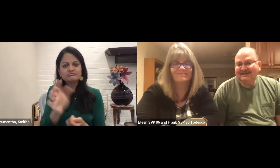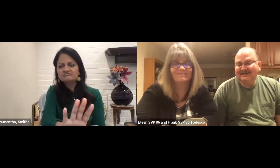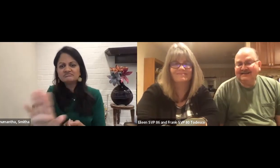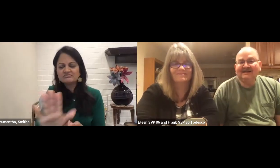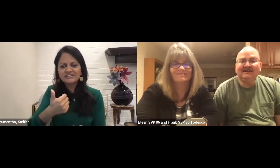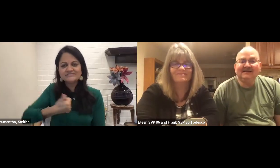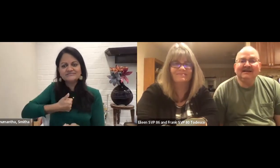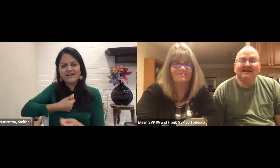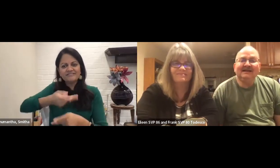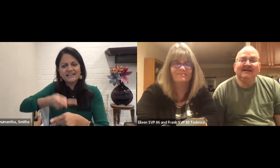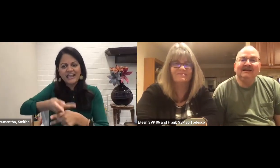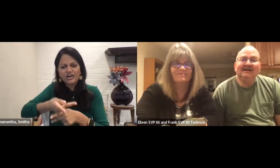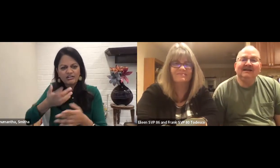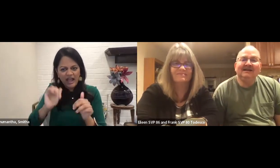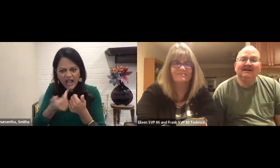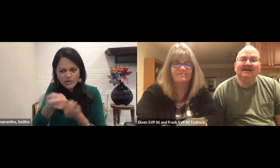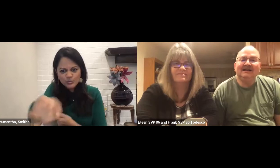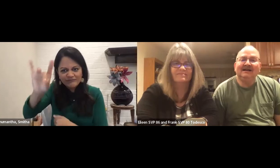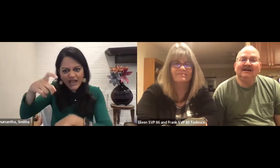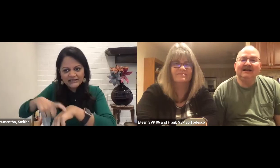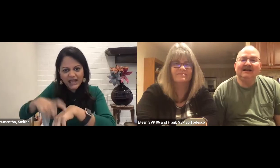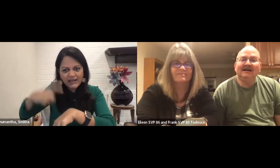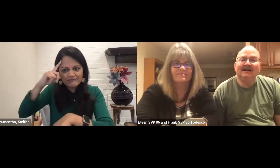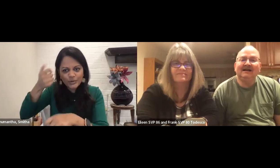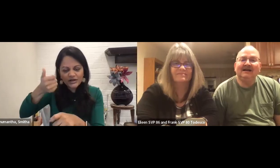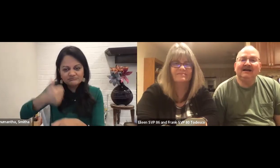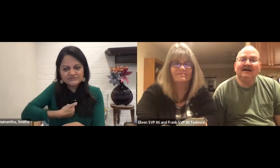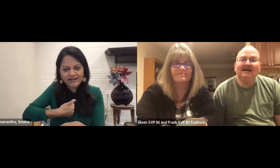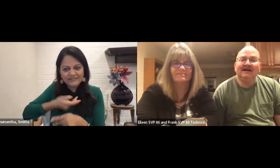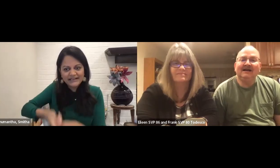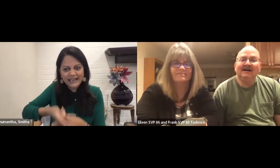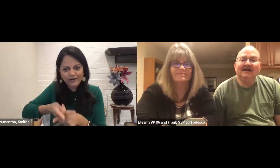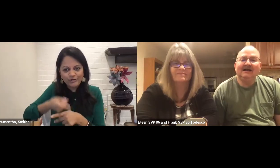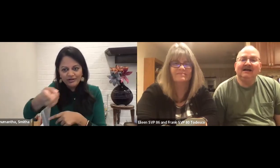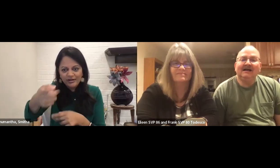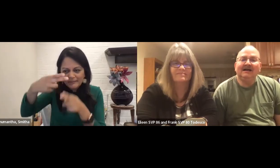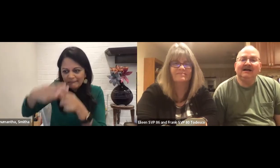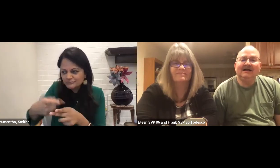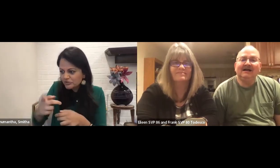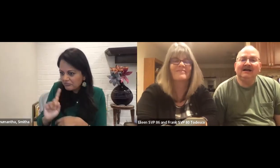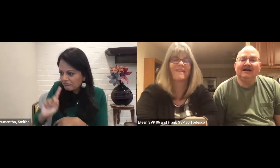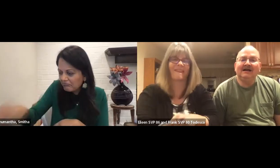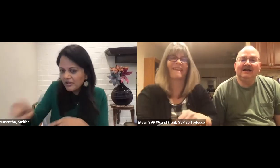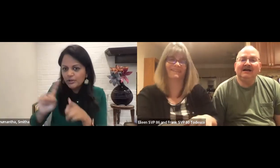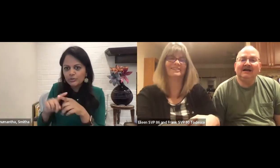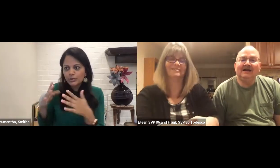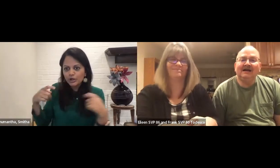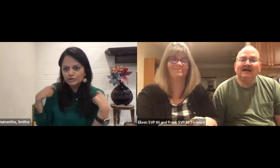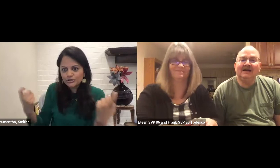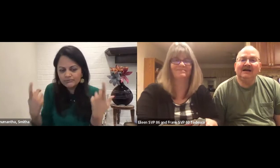so it's time to wrap up this part, but one thing, you know, in terms of being a caregiver, that's a big job.